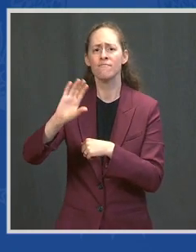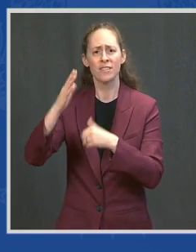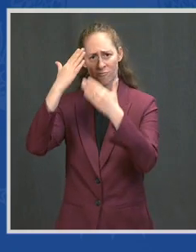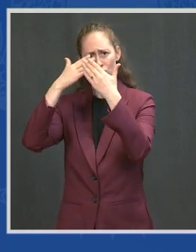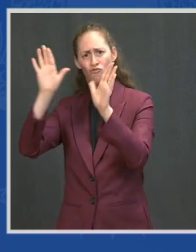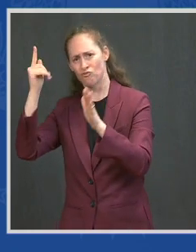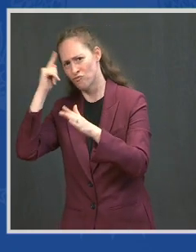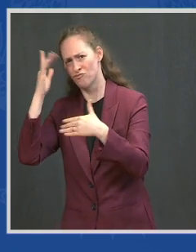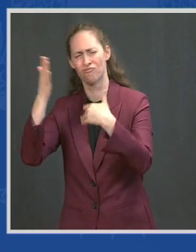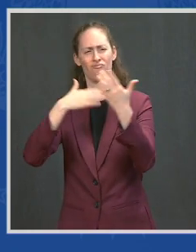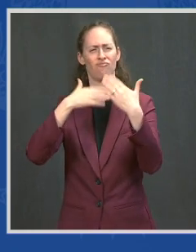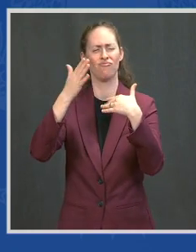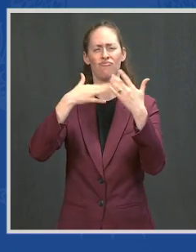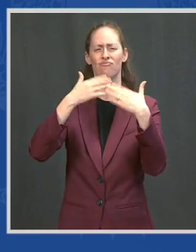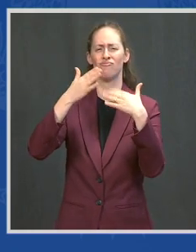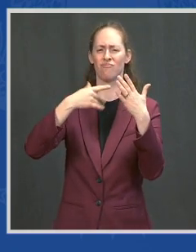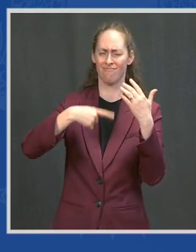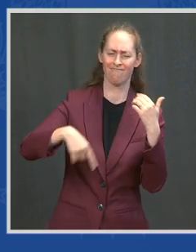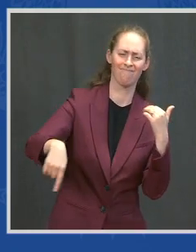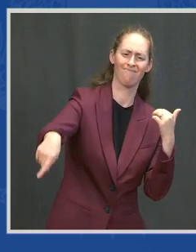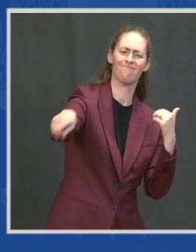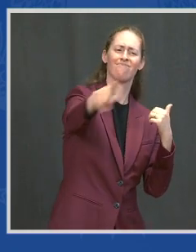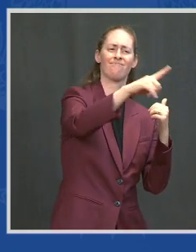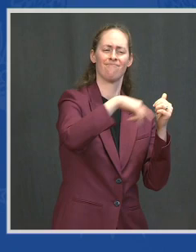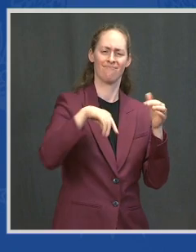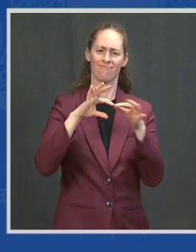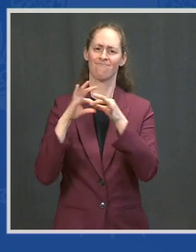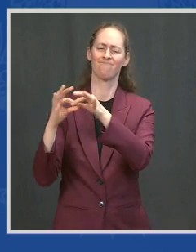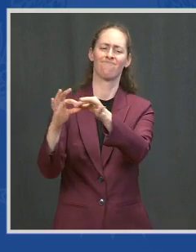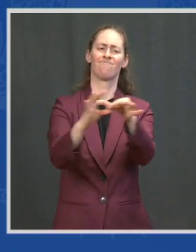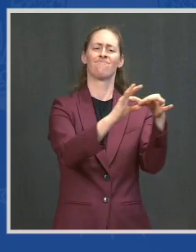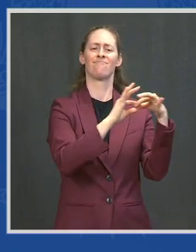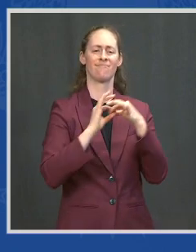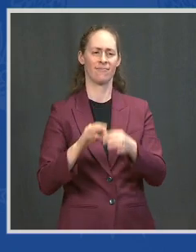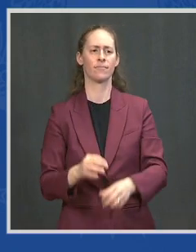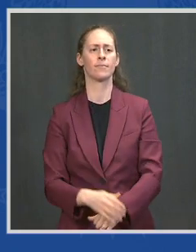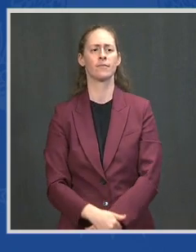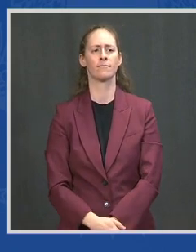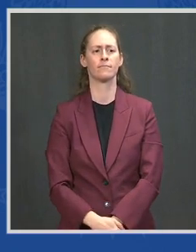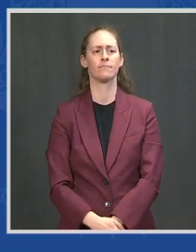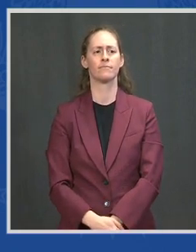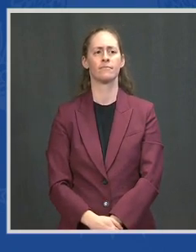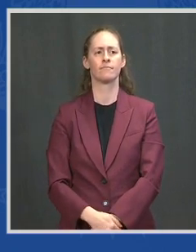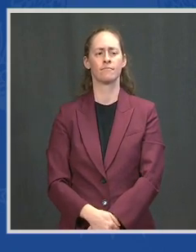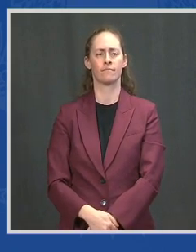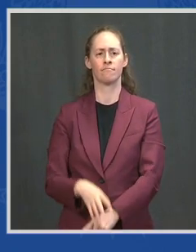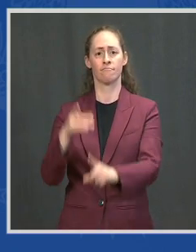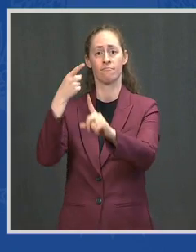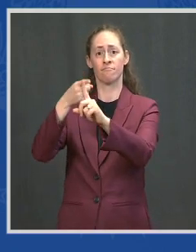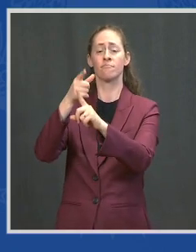In fact, the fact is that nearly 85 percent of seniors have had at least one vaccination shot.